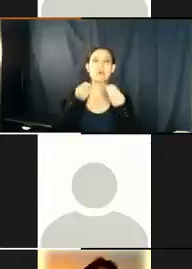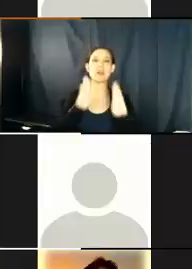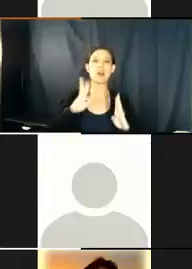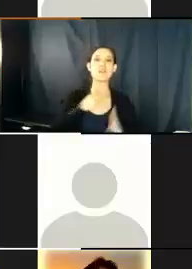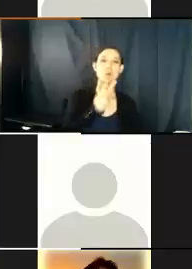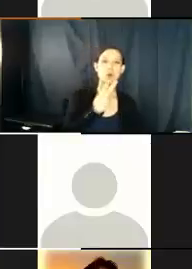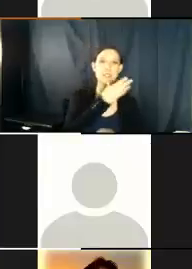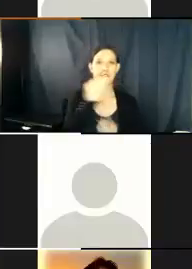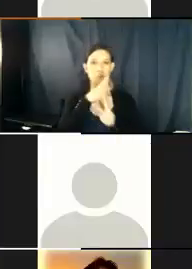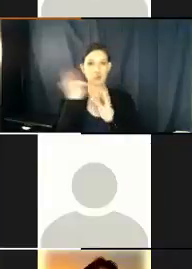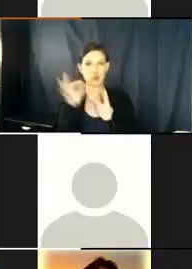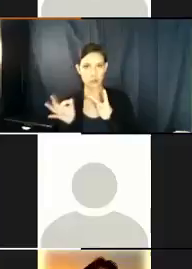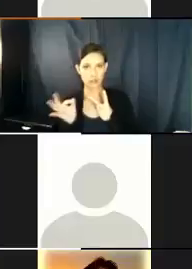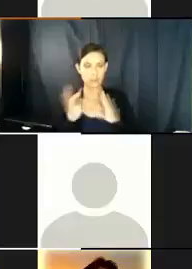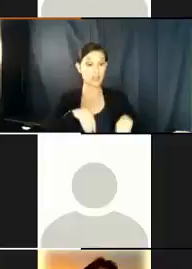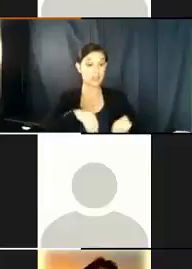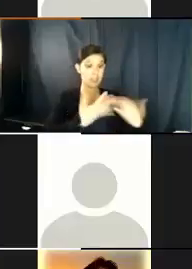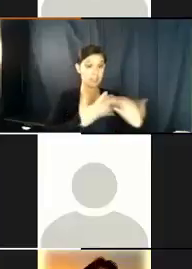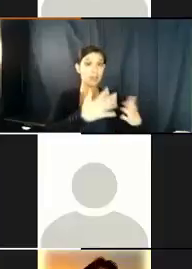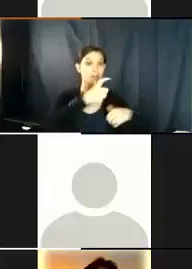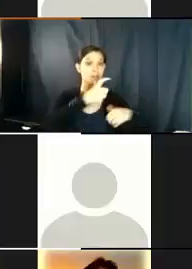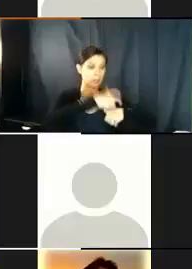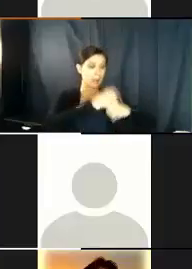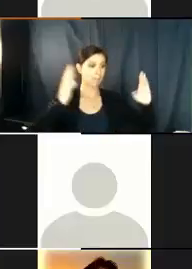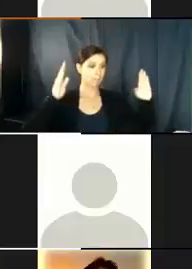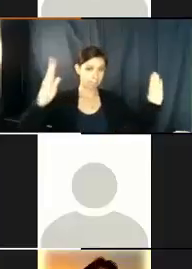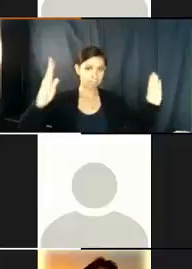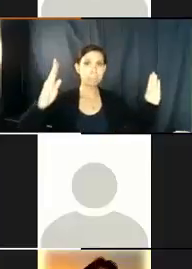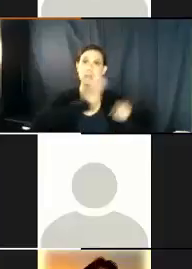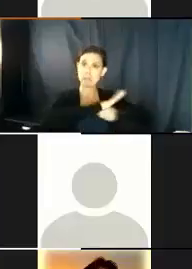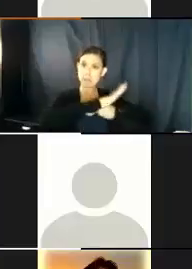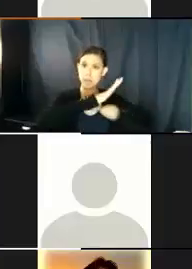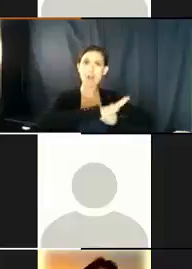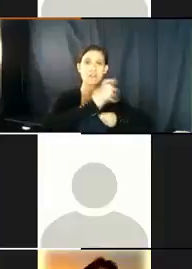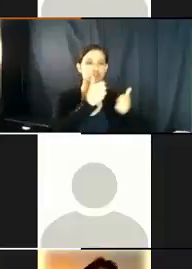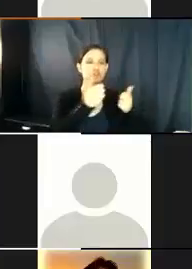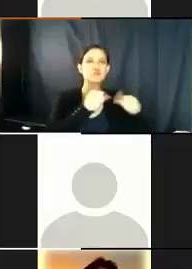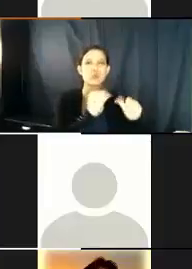We give them options and enough time to try something new and as we're guiding them through the process.